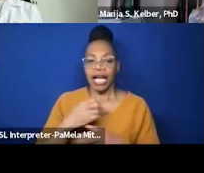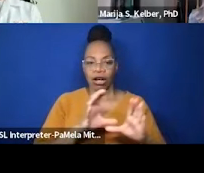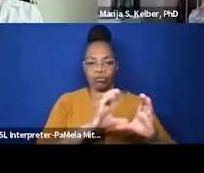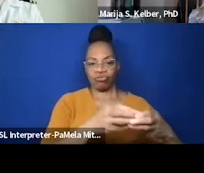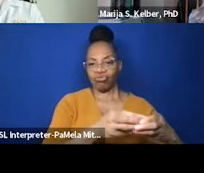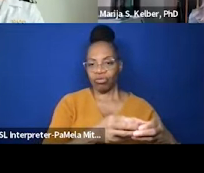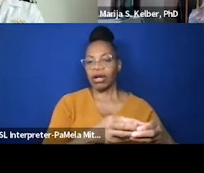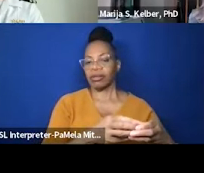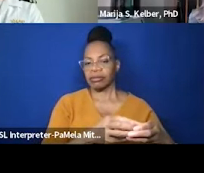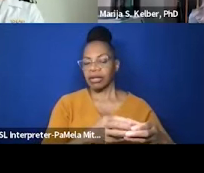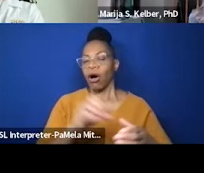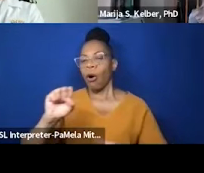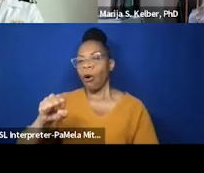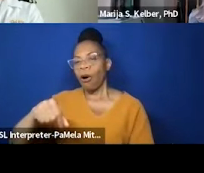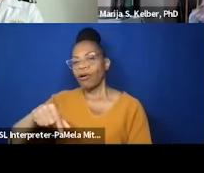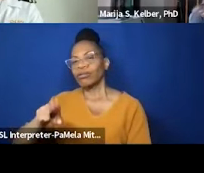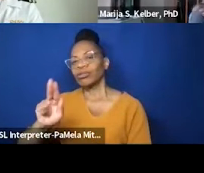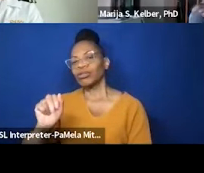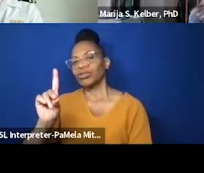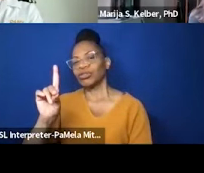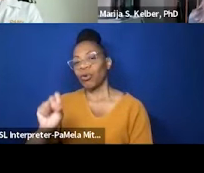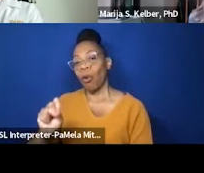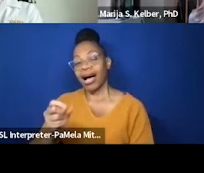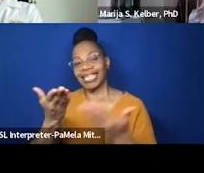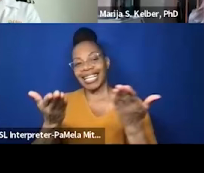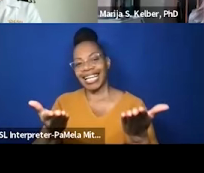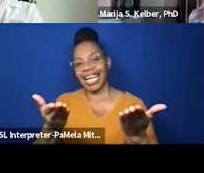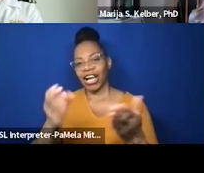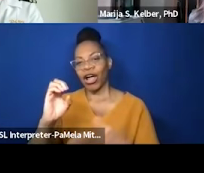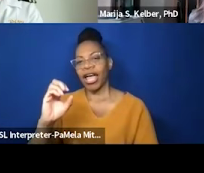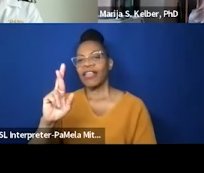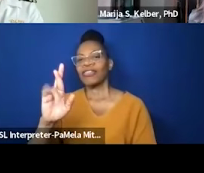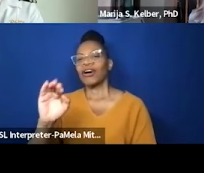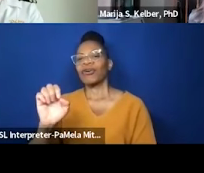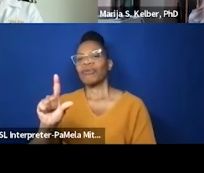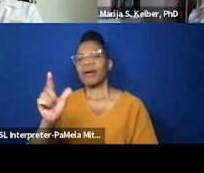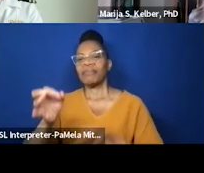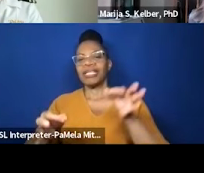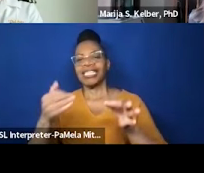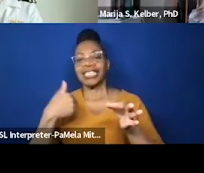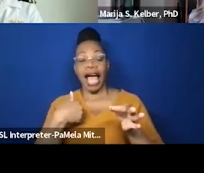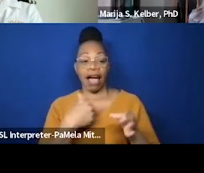The example here is the Texas Department of Criminal Justice have veteran reentry dorms. There is a female veterans unit.